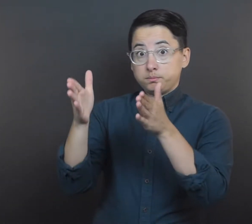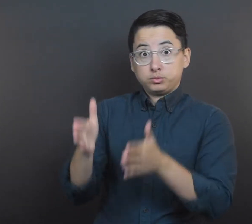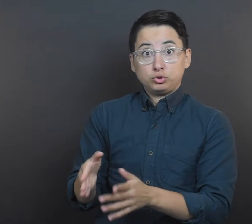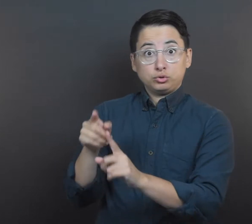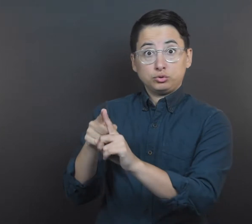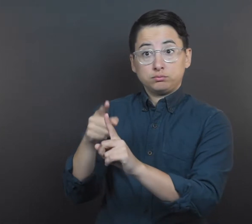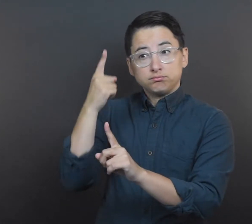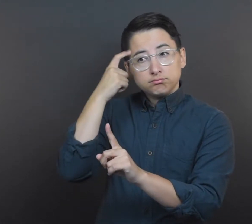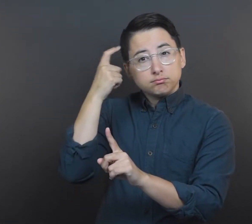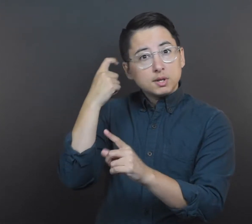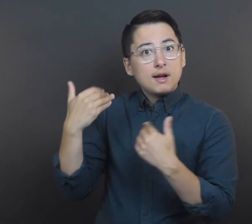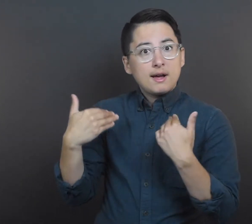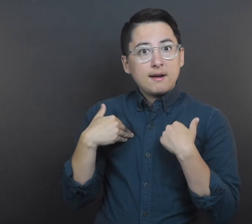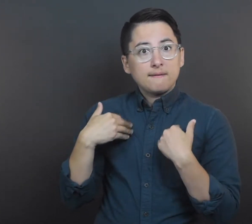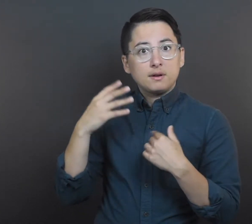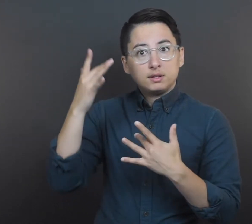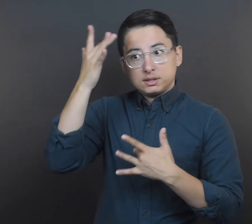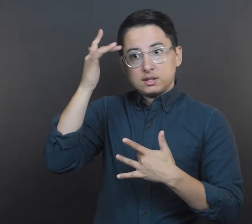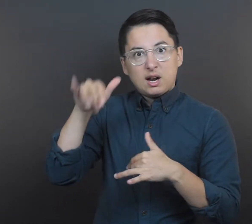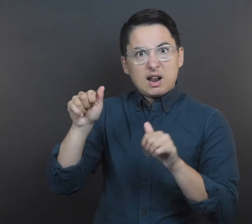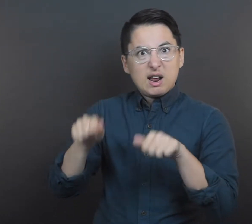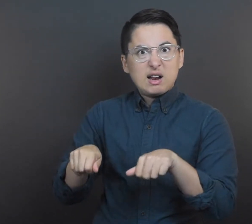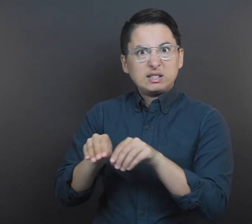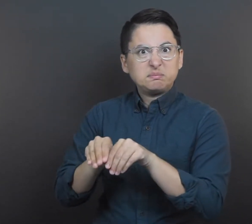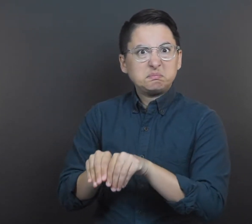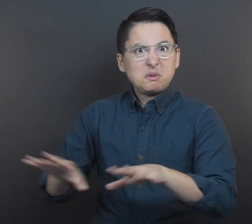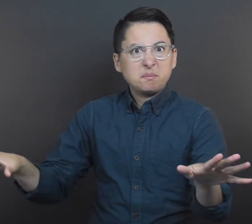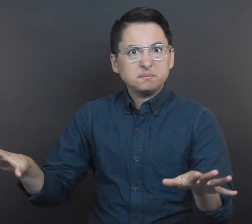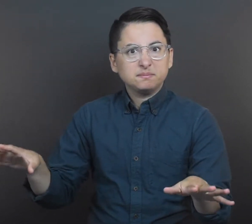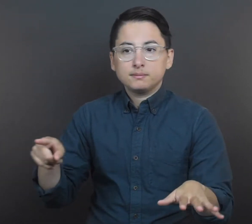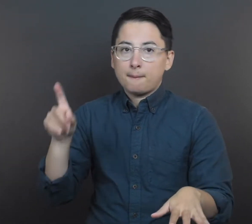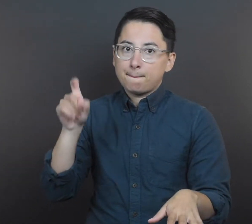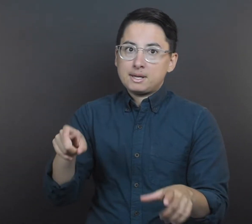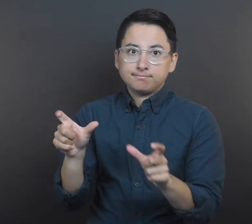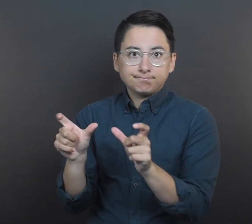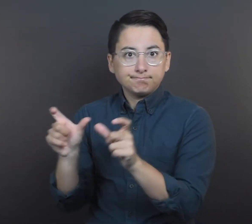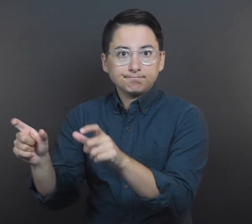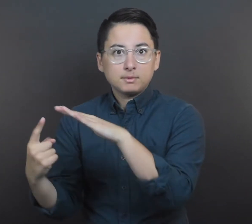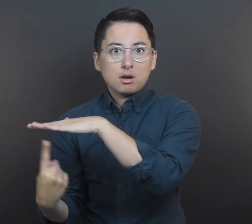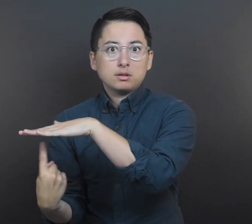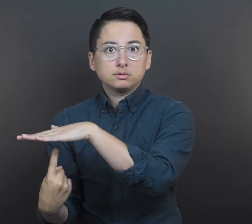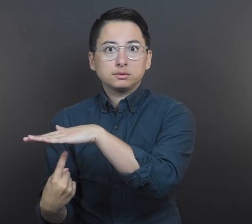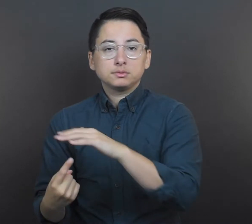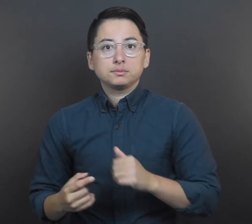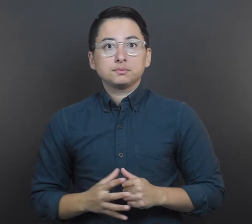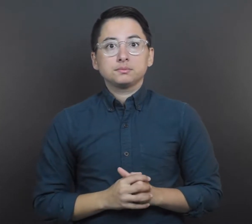The CoMeT team ensures that the expats have been screened for infectious diseases.